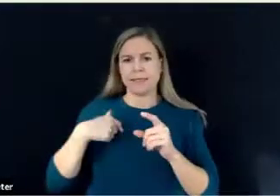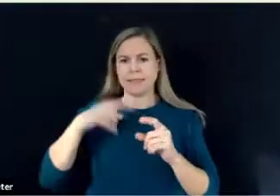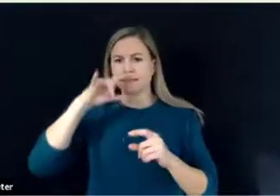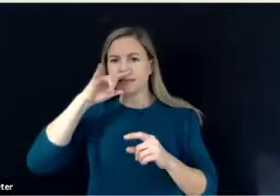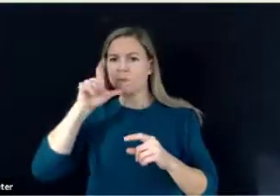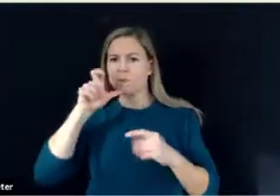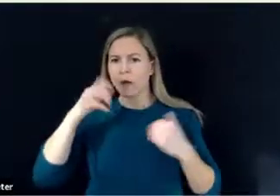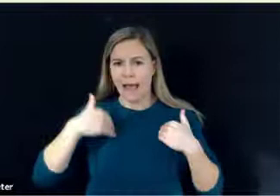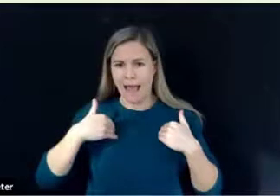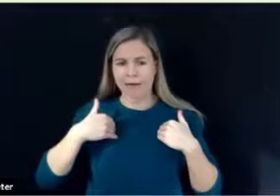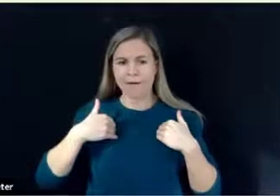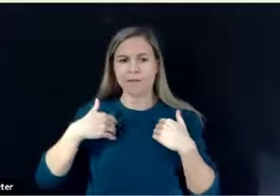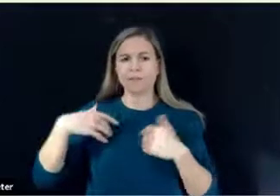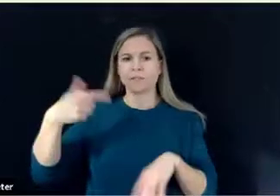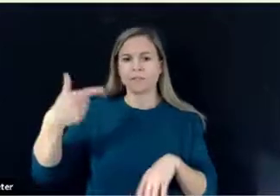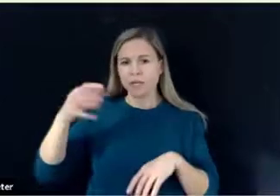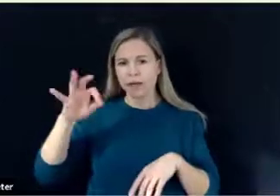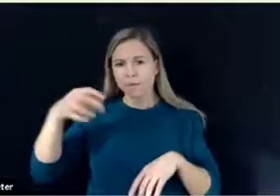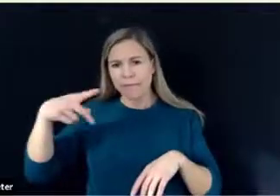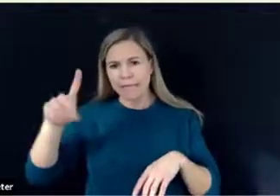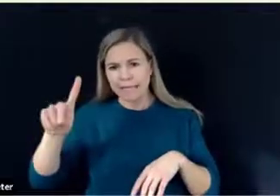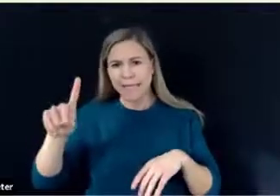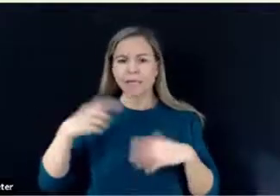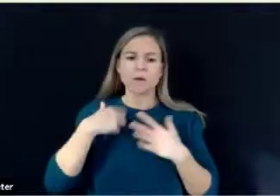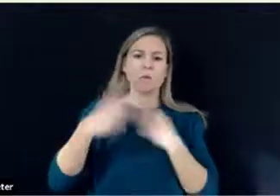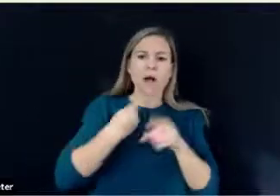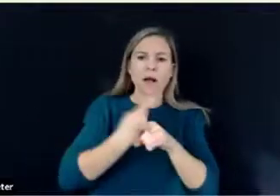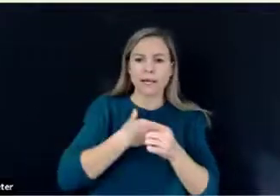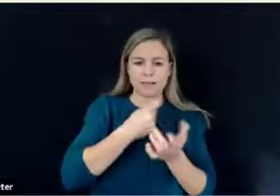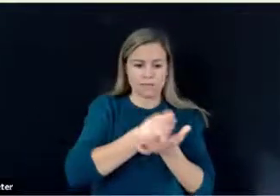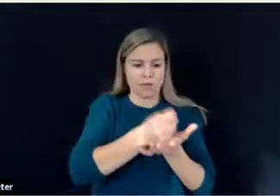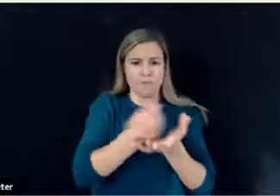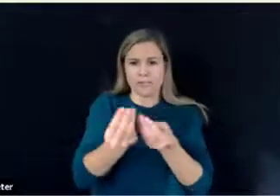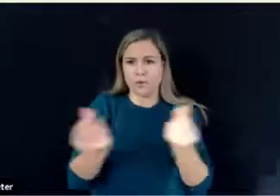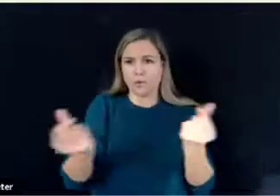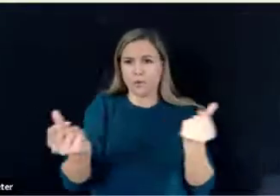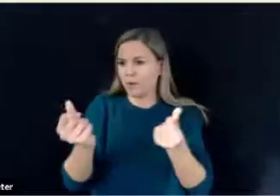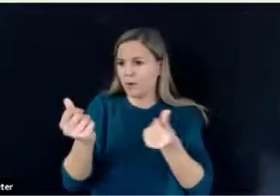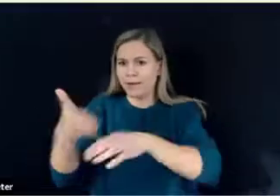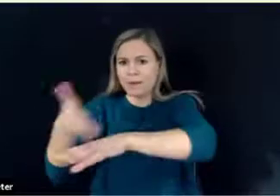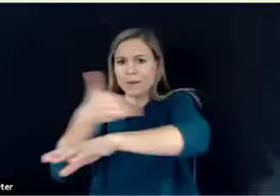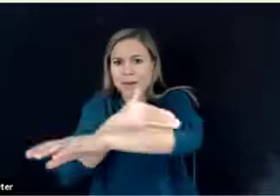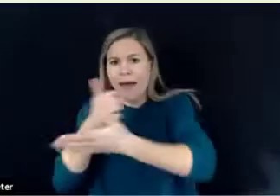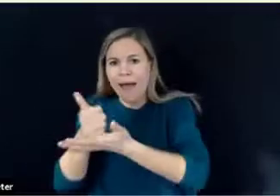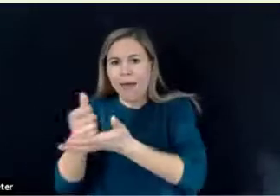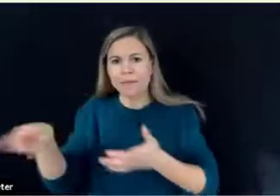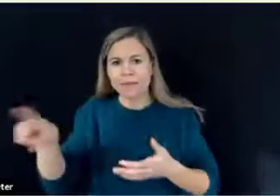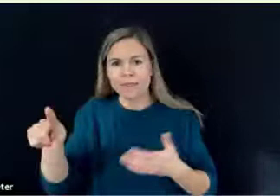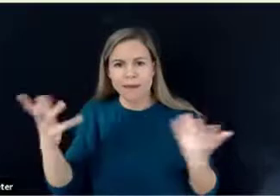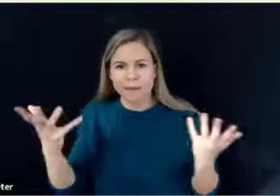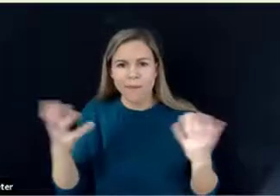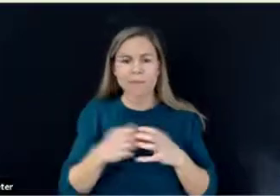What kind of treatments are working to help those symptoms? And what should we know about?